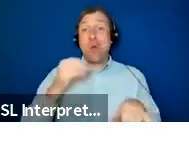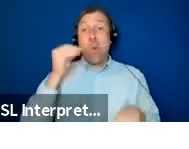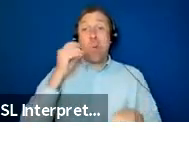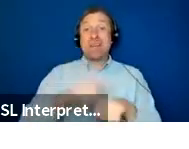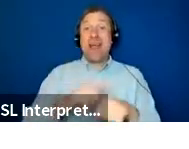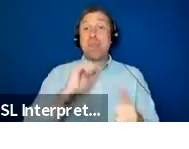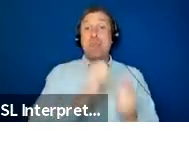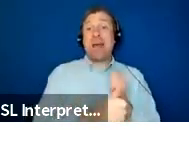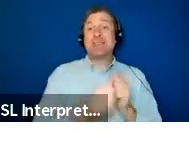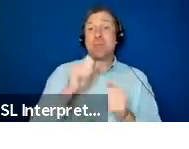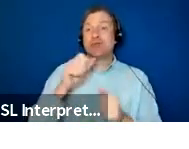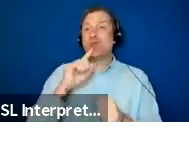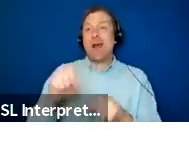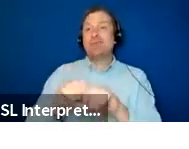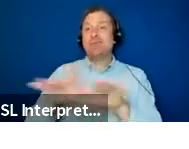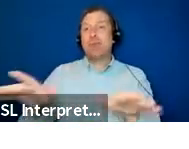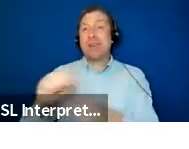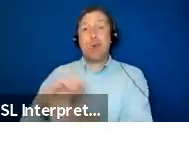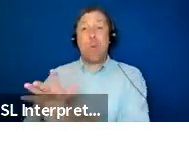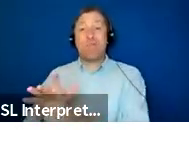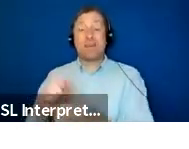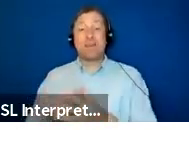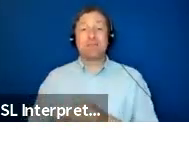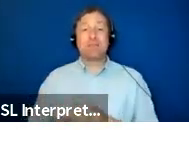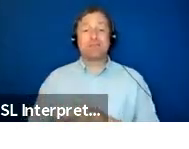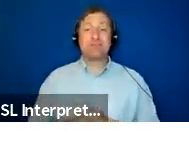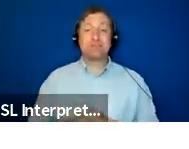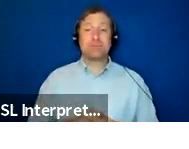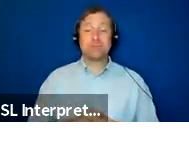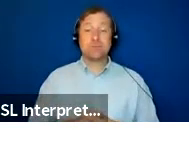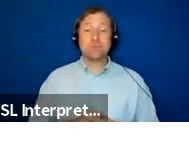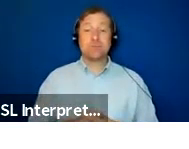that no one else will be exposed to COVID as a result of, of you having contracted it.